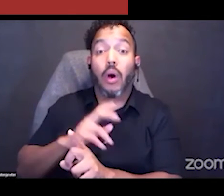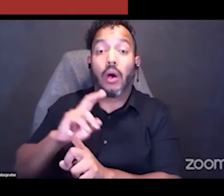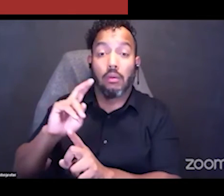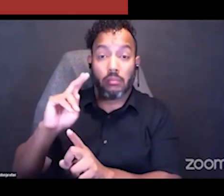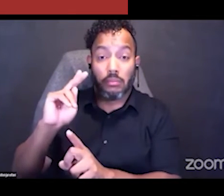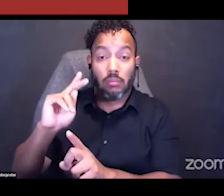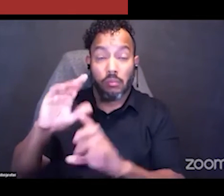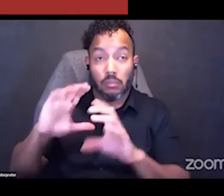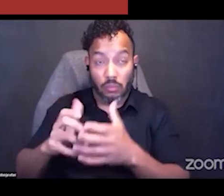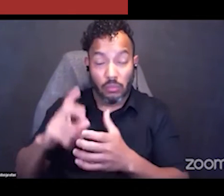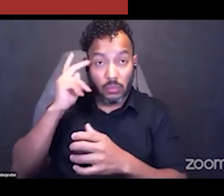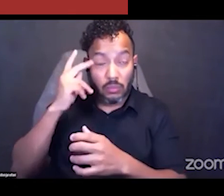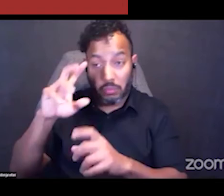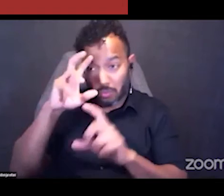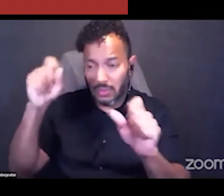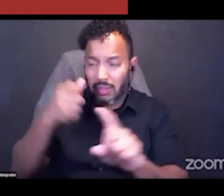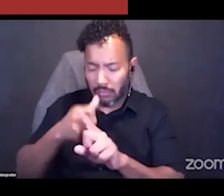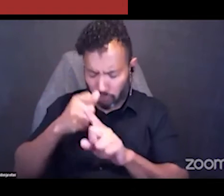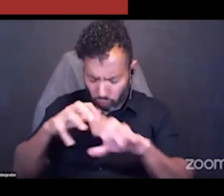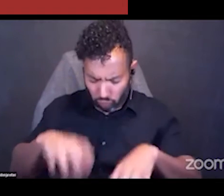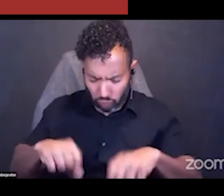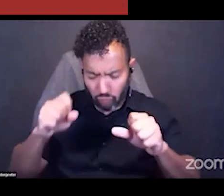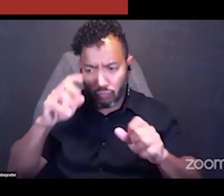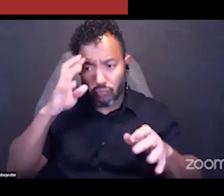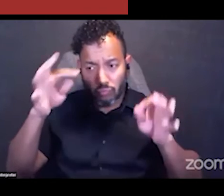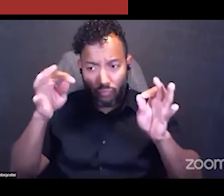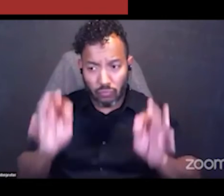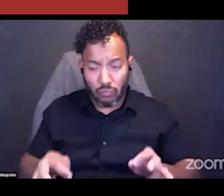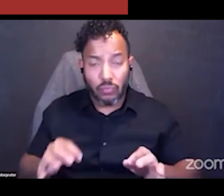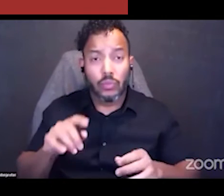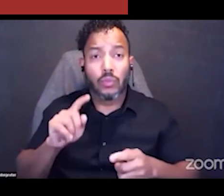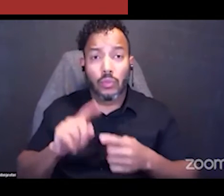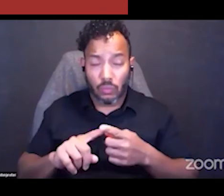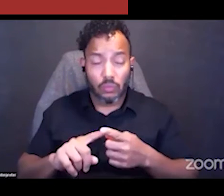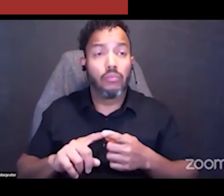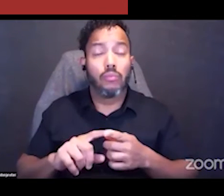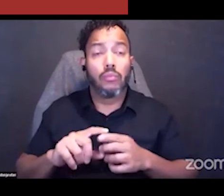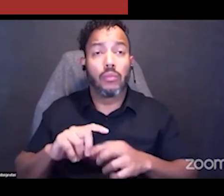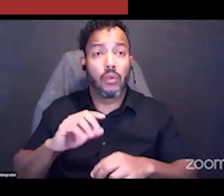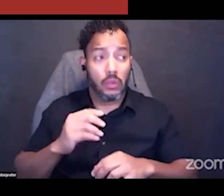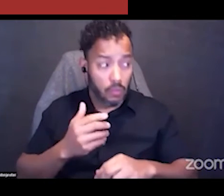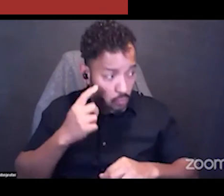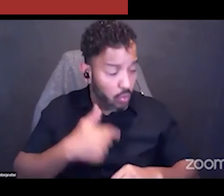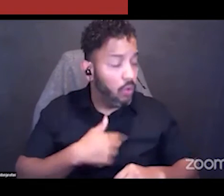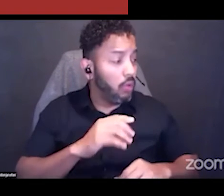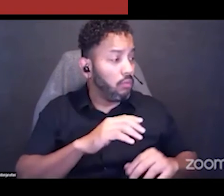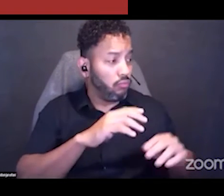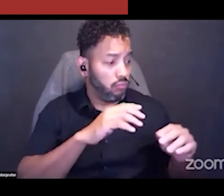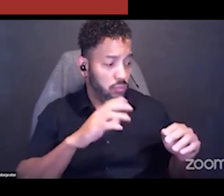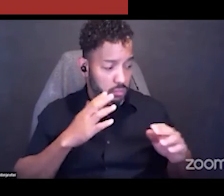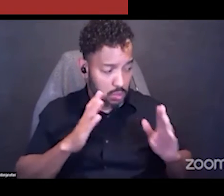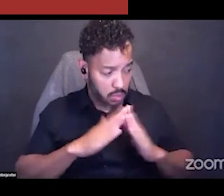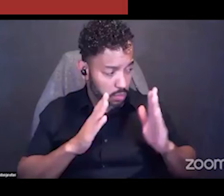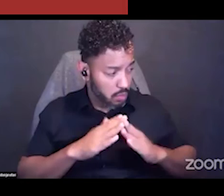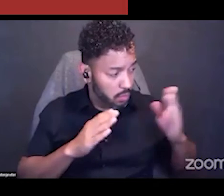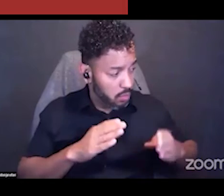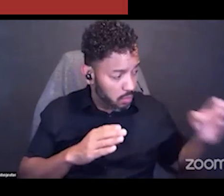he is willingly now placing against neighbors and their children, the grocers and shop keepers